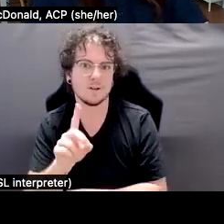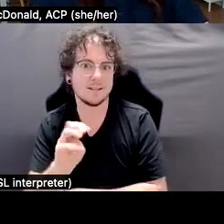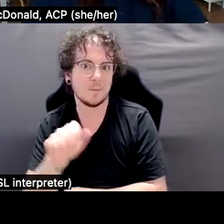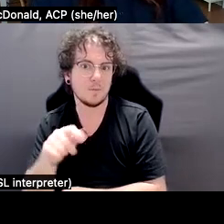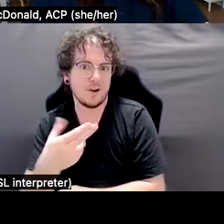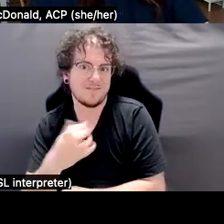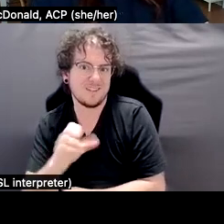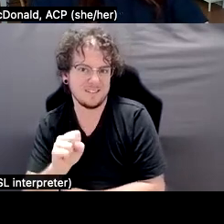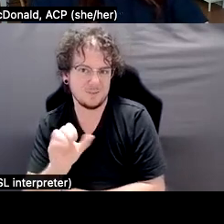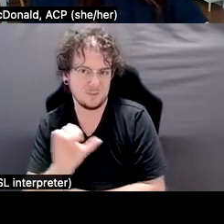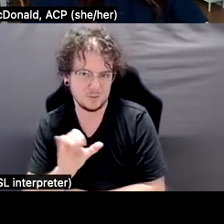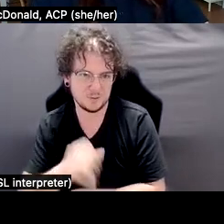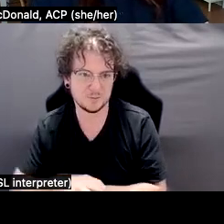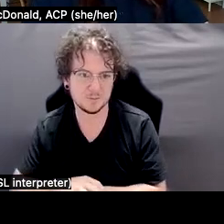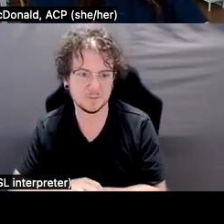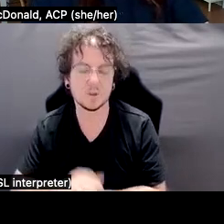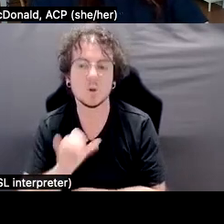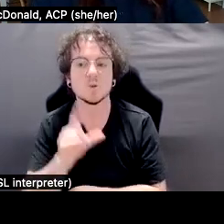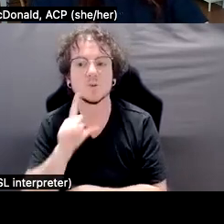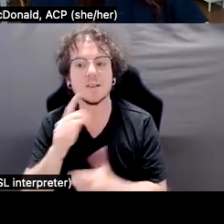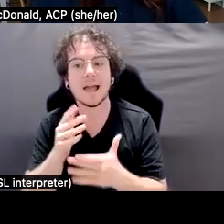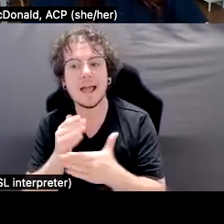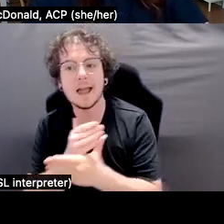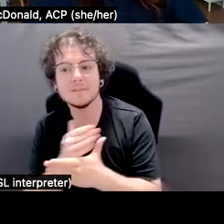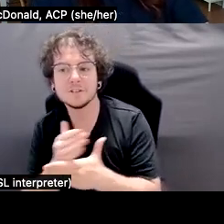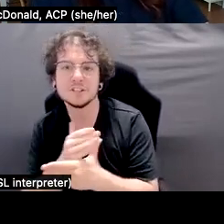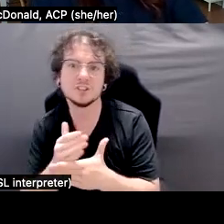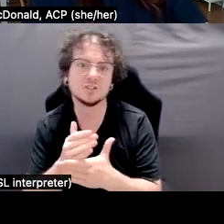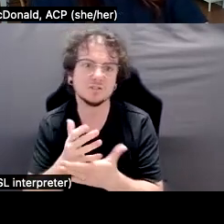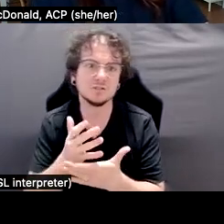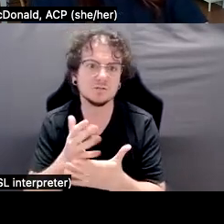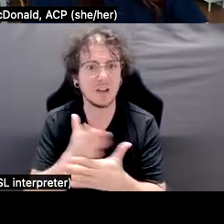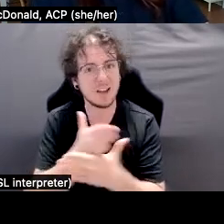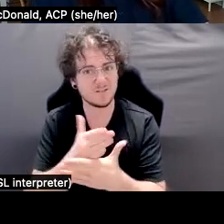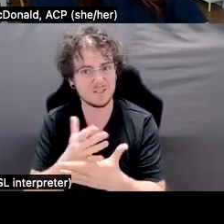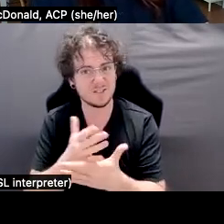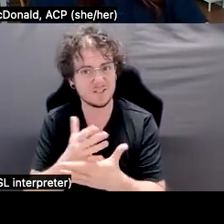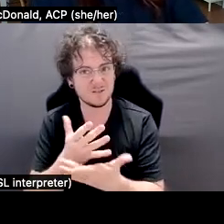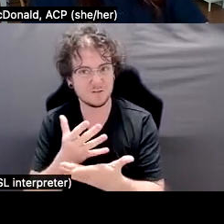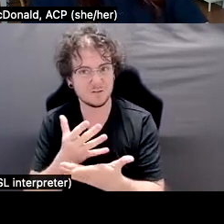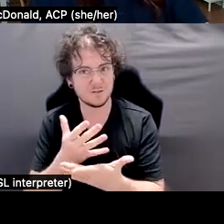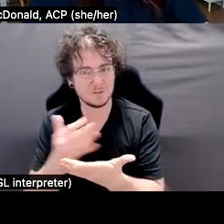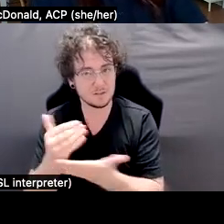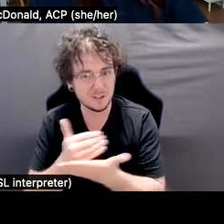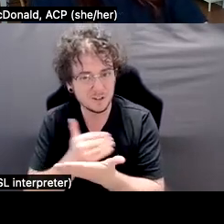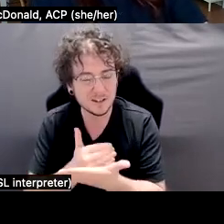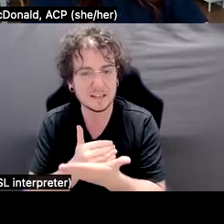the average salary in publishing is unsurprisingly lower than the average across other industries.